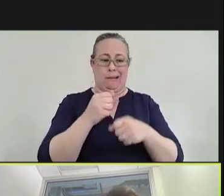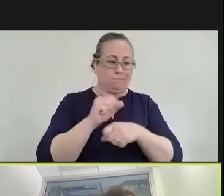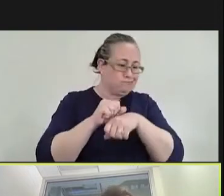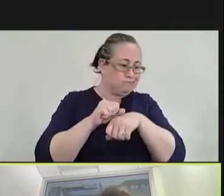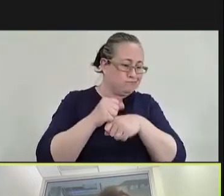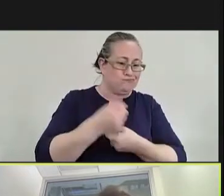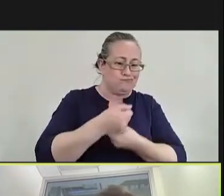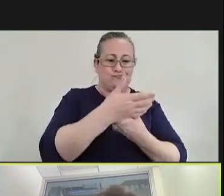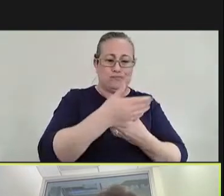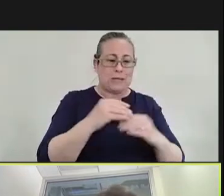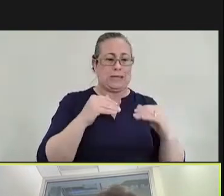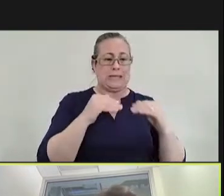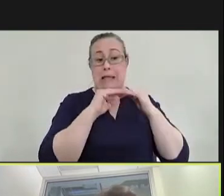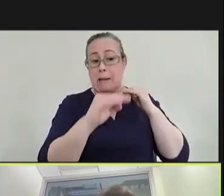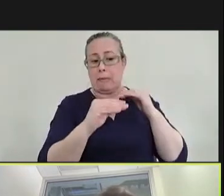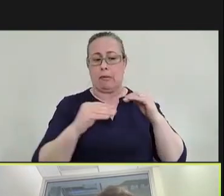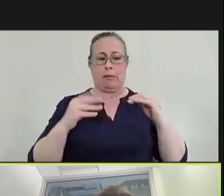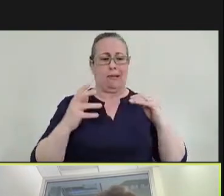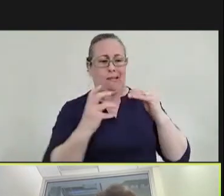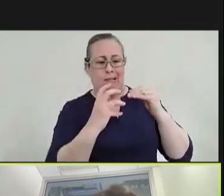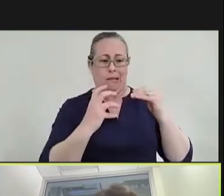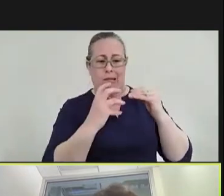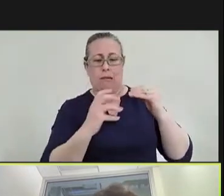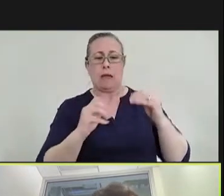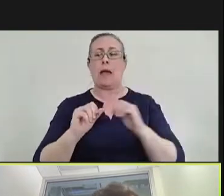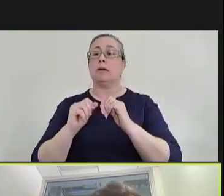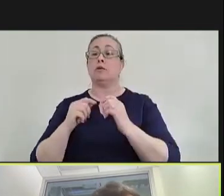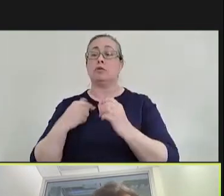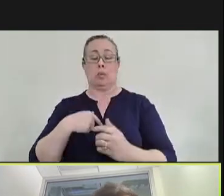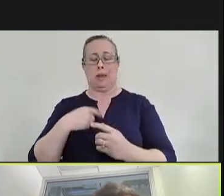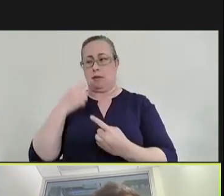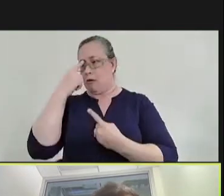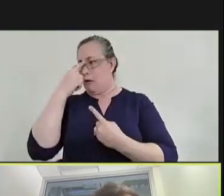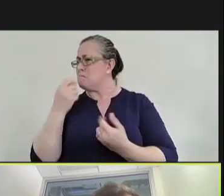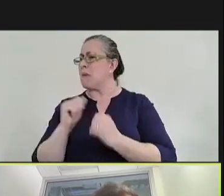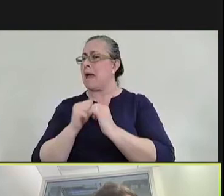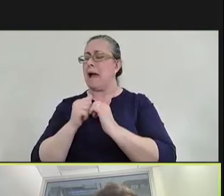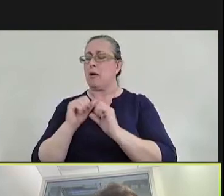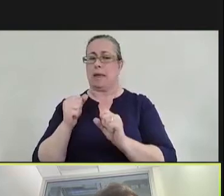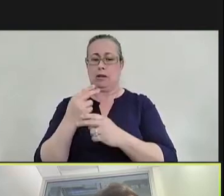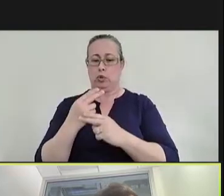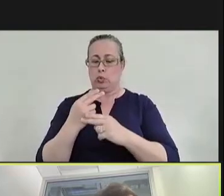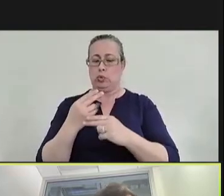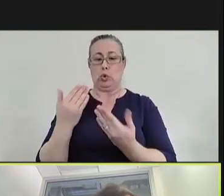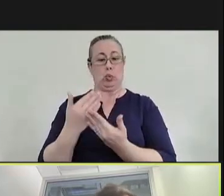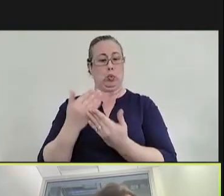how can we use these new models that we've come up with in the last few years to make a completely